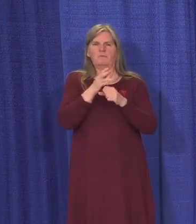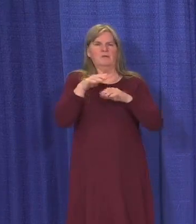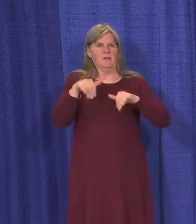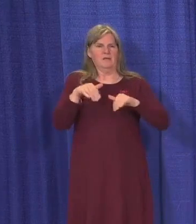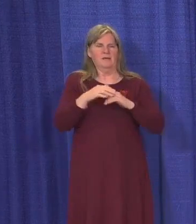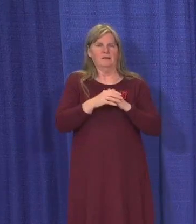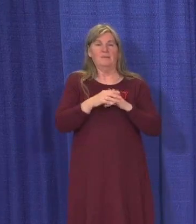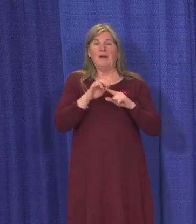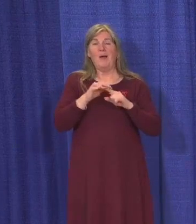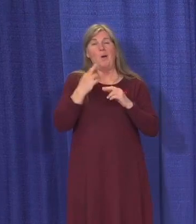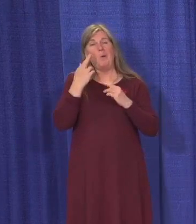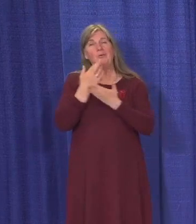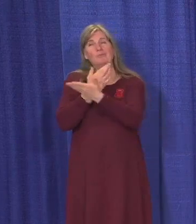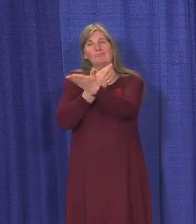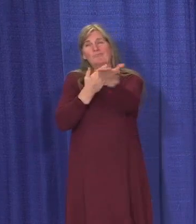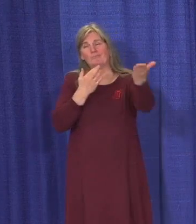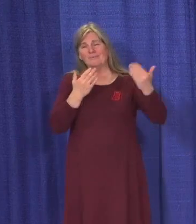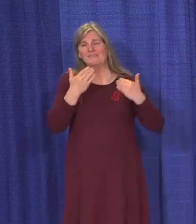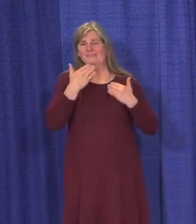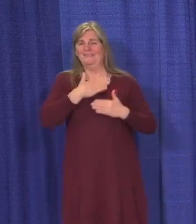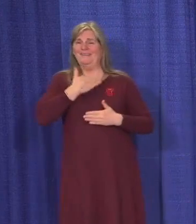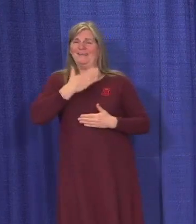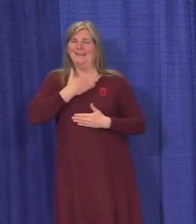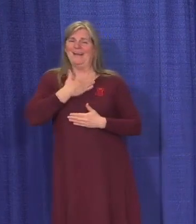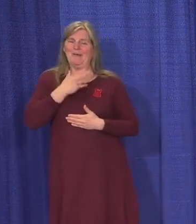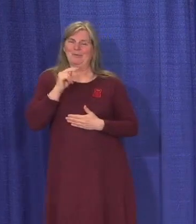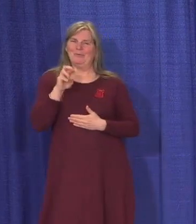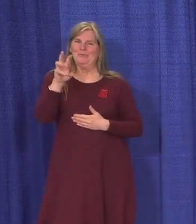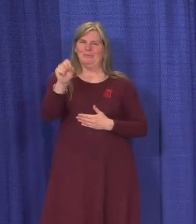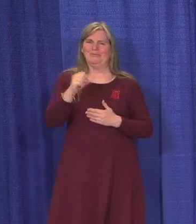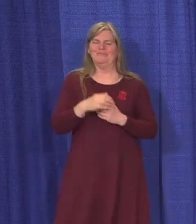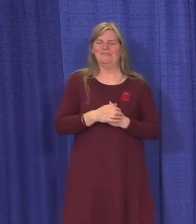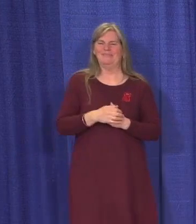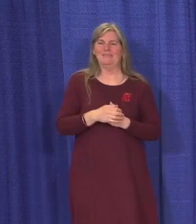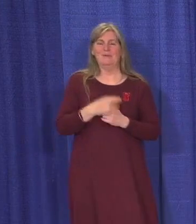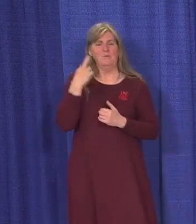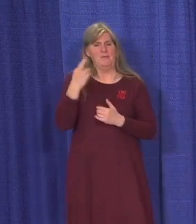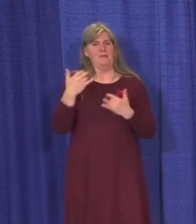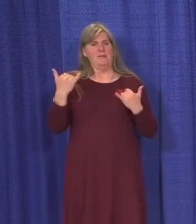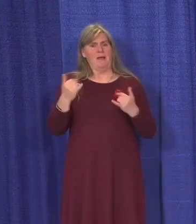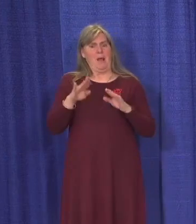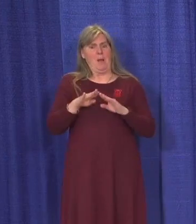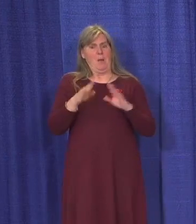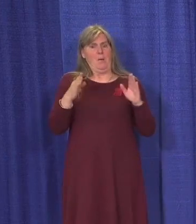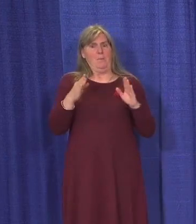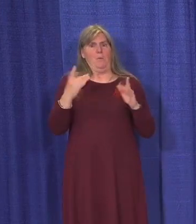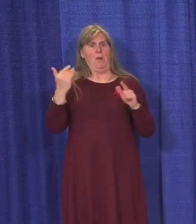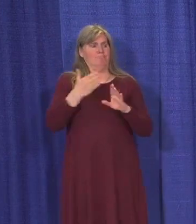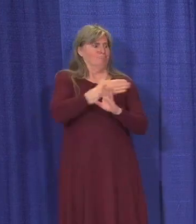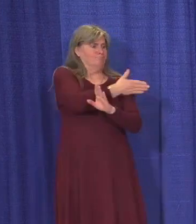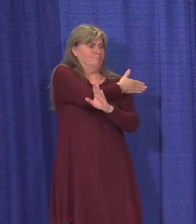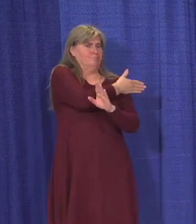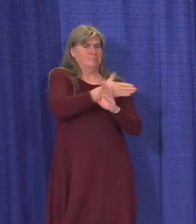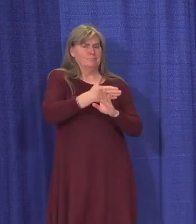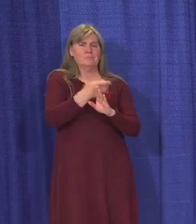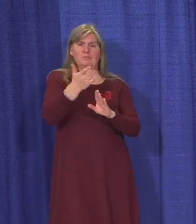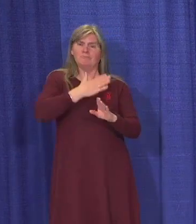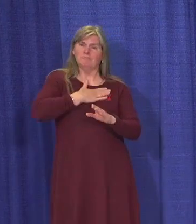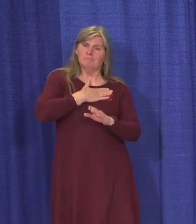by health Canada and we are working on potential alternative options for these groups. Children and the partially